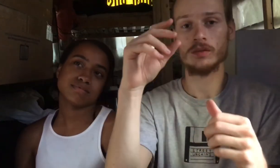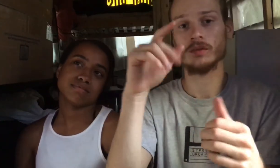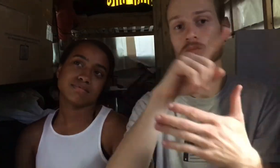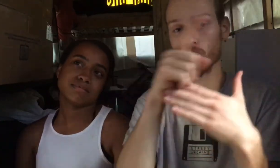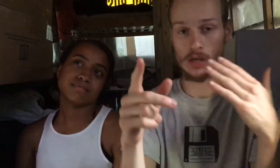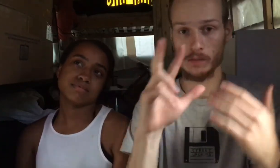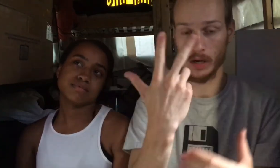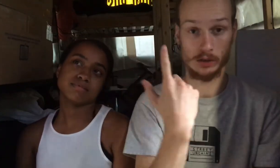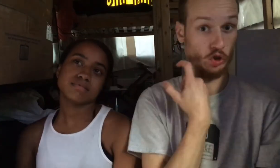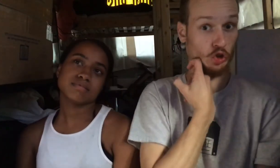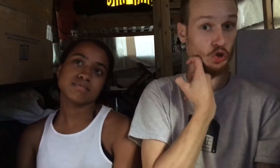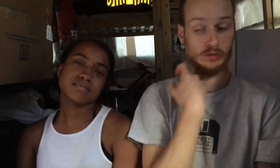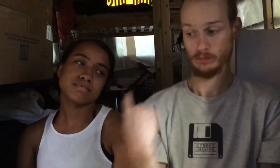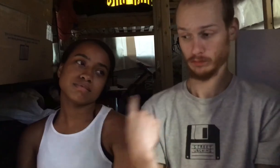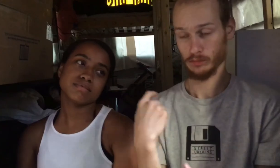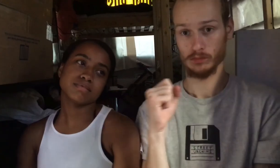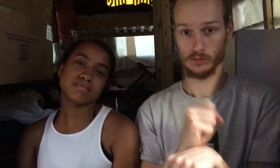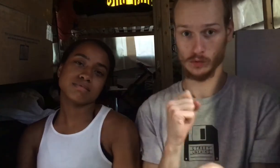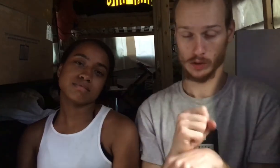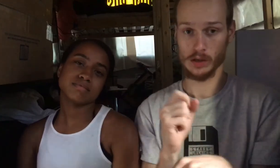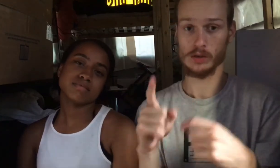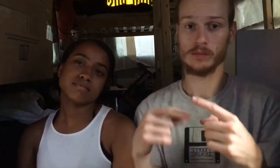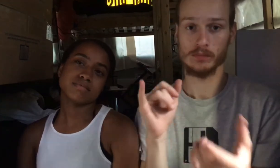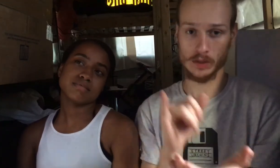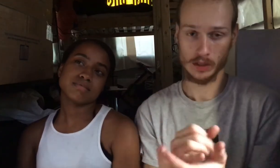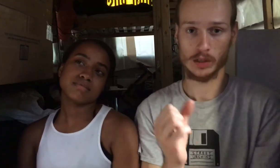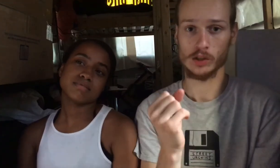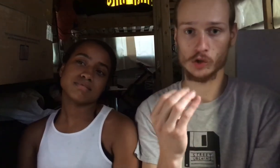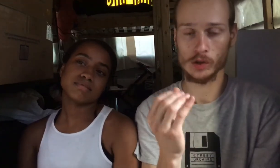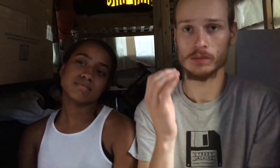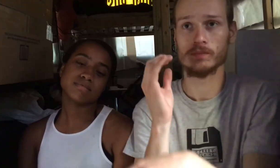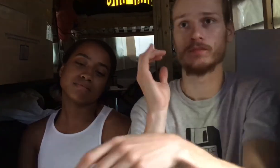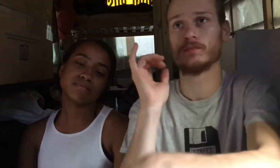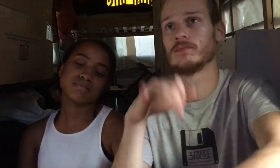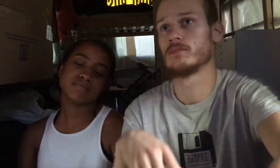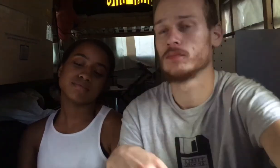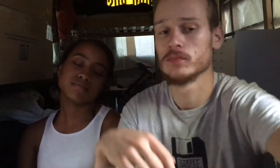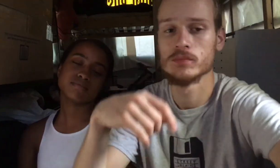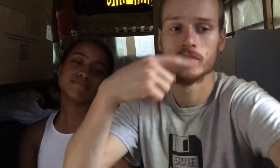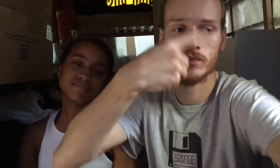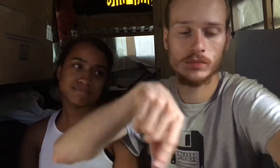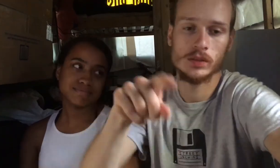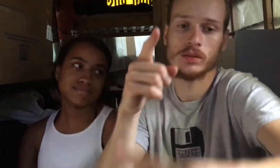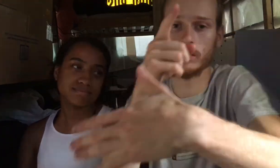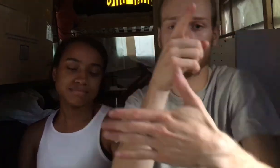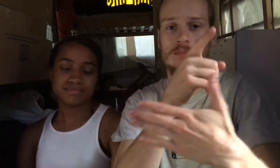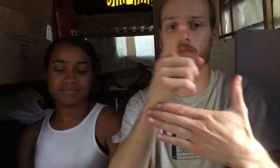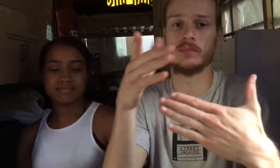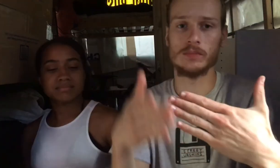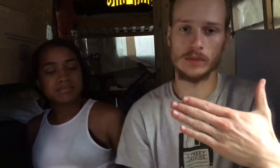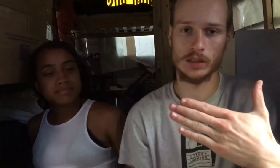and then weekend third. recently we was work on it So, Next weekend.